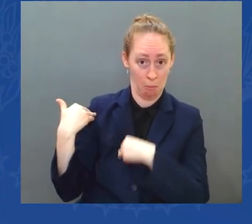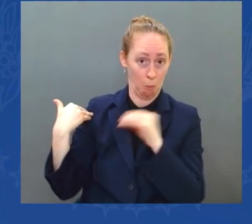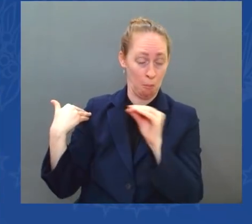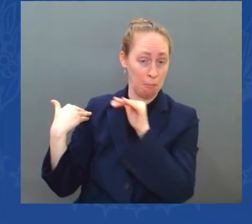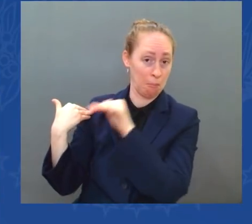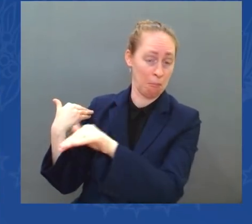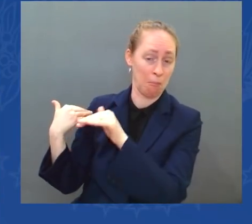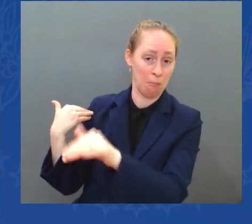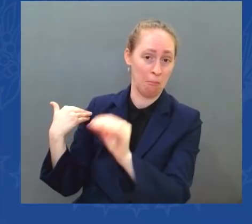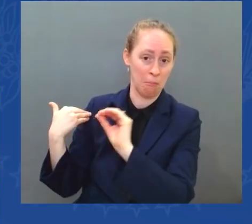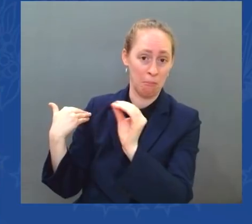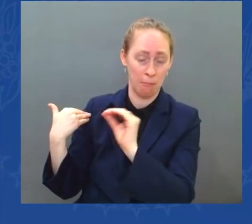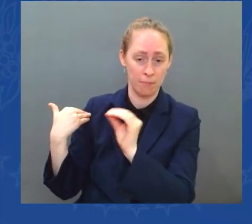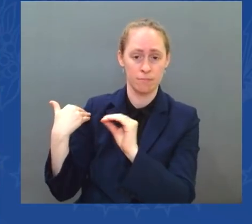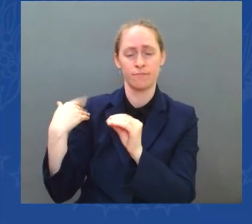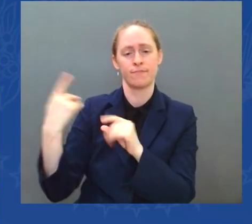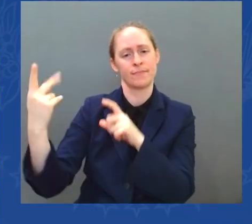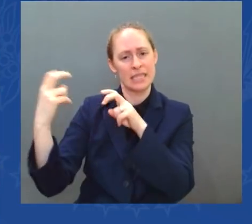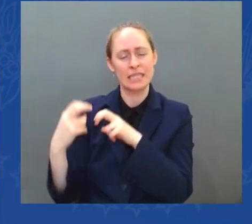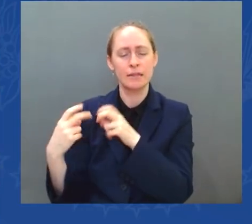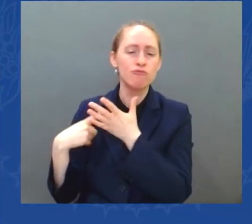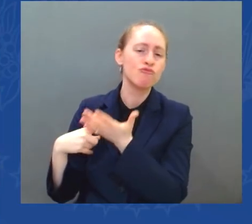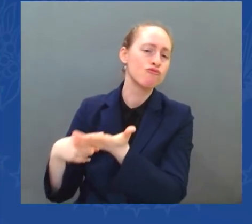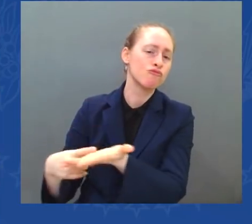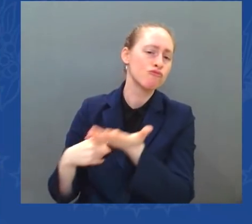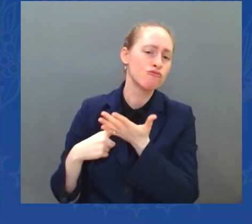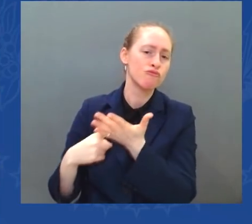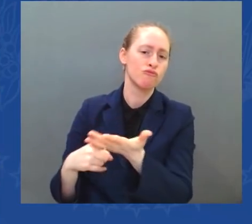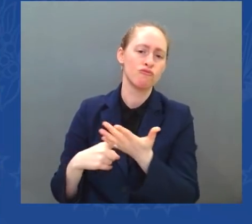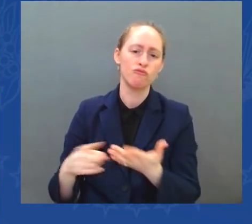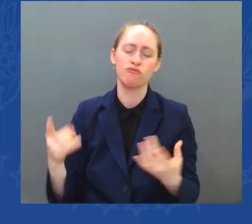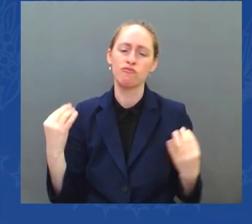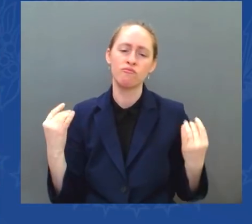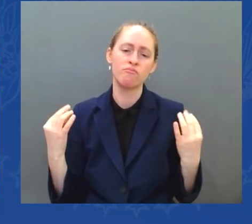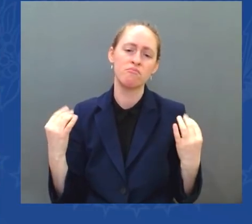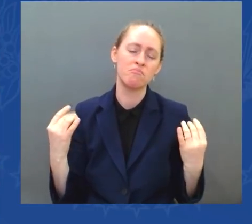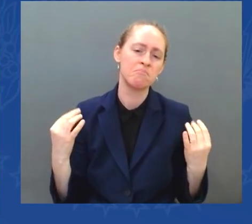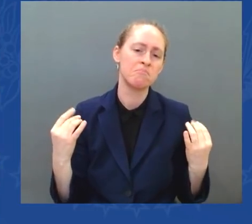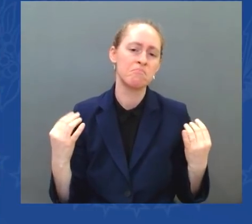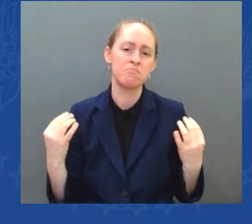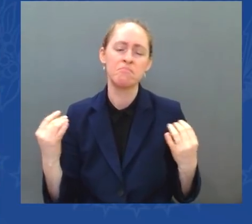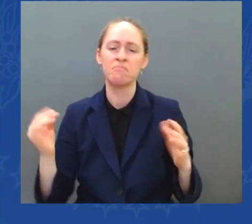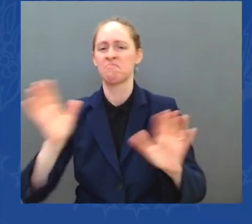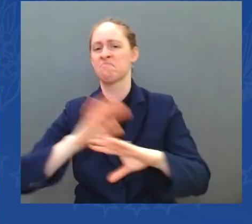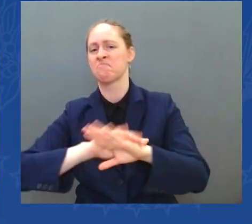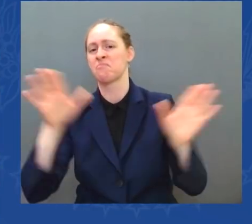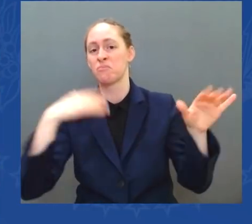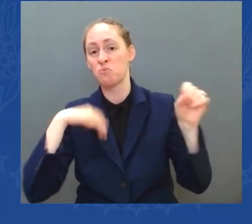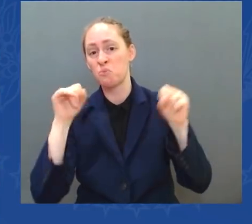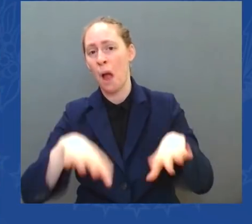She decided not only she dropped the suit, but they're going to have 50 percent of all the vehicles